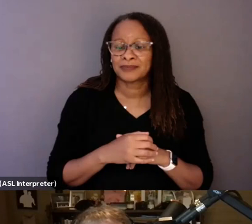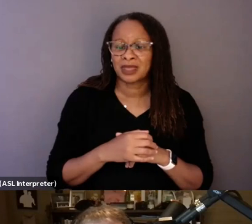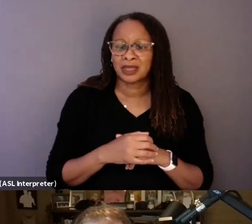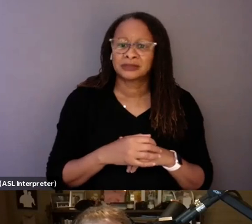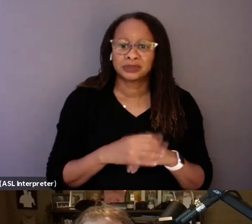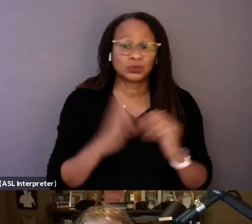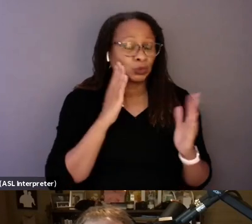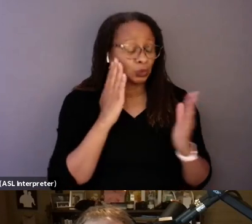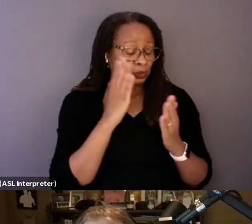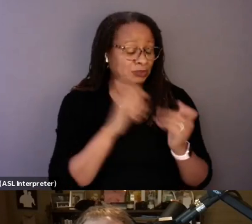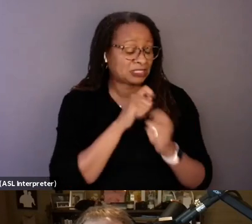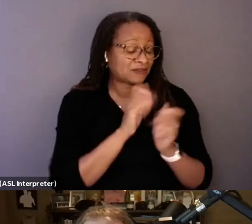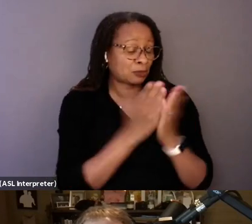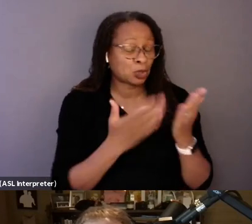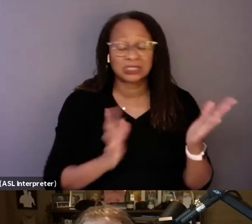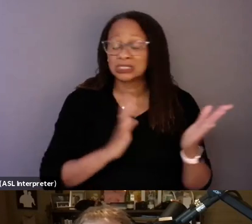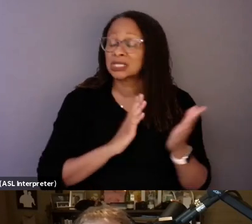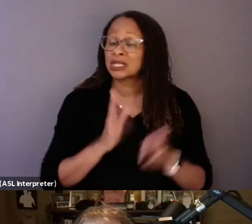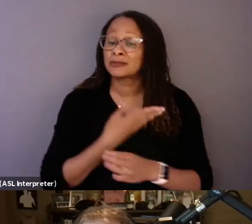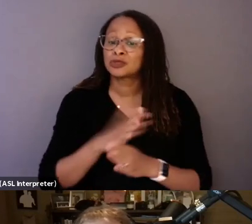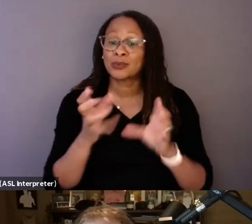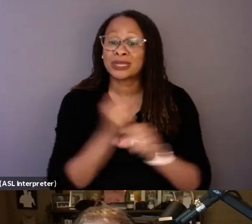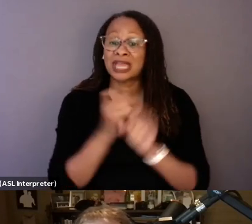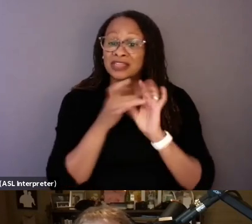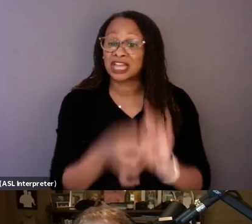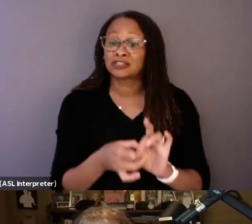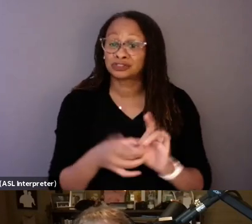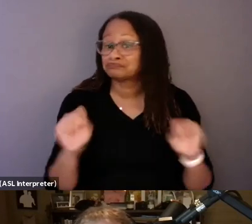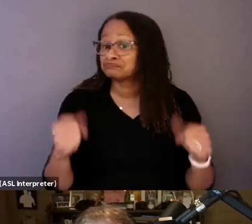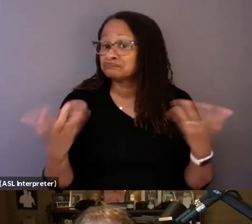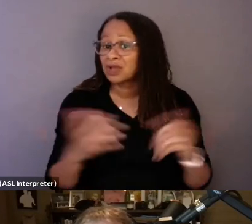and find music and you can get these references. And it was also Chicago